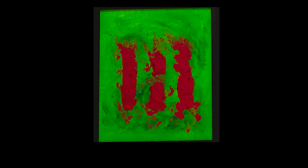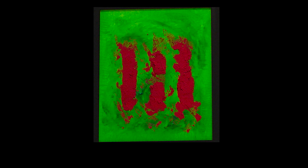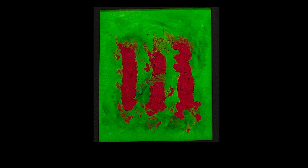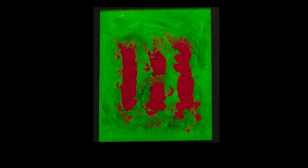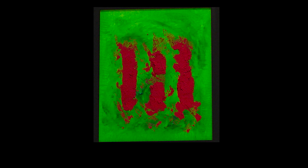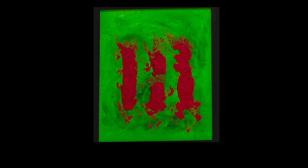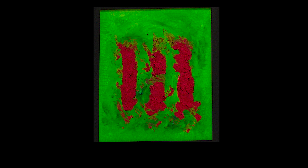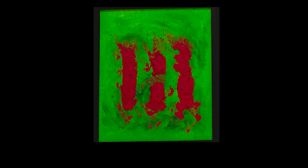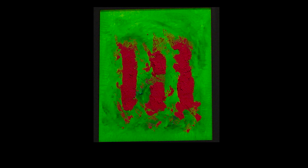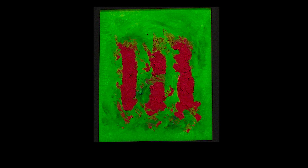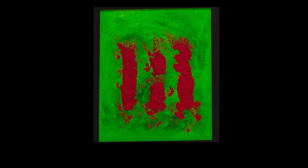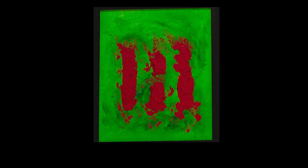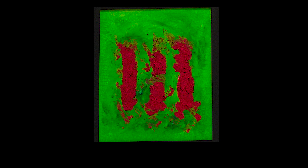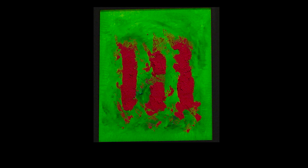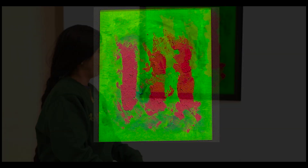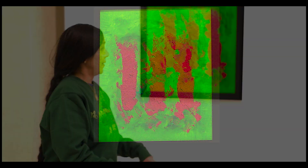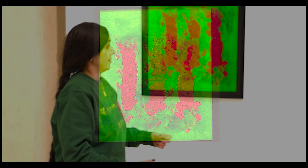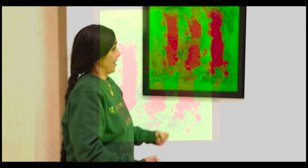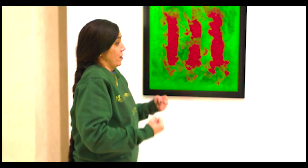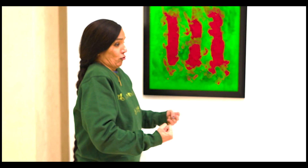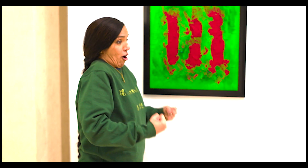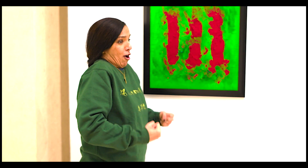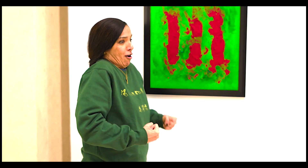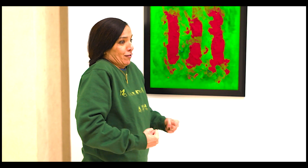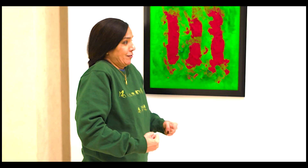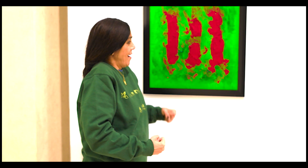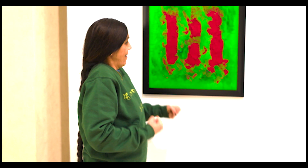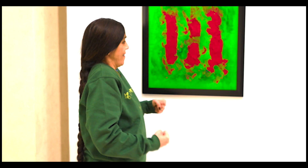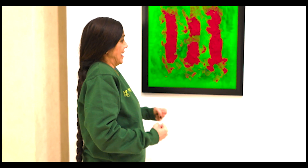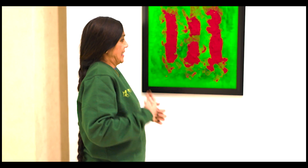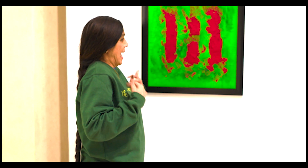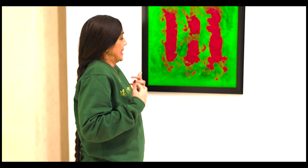So, this is like 3 feet. I've got 3 feet, and I'm not a good dancer, but I'm grounded, and I'm strong,